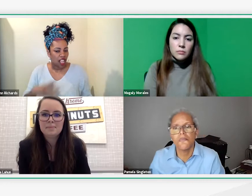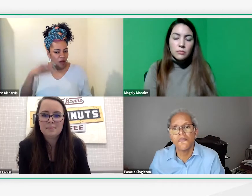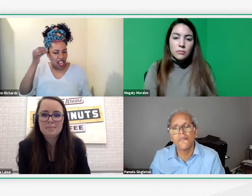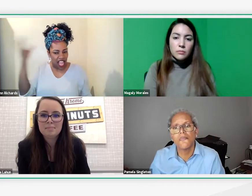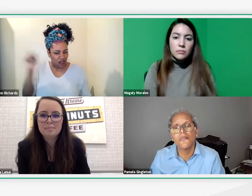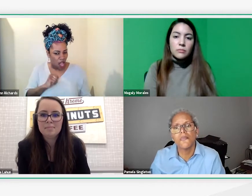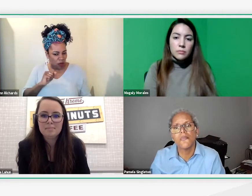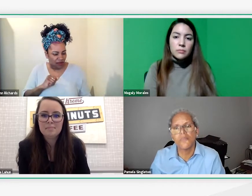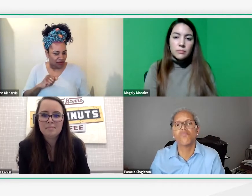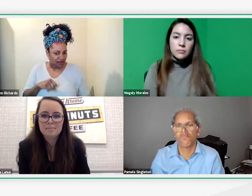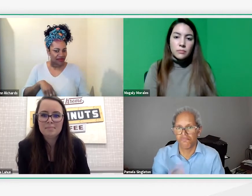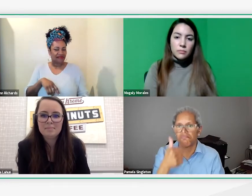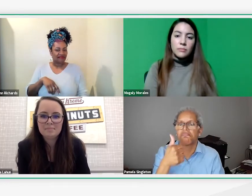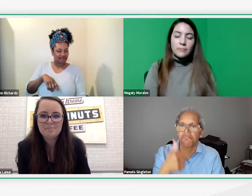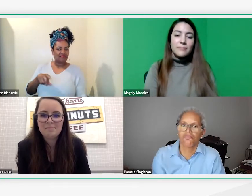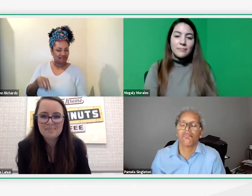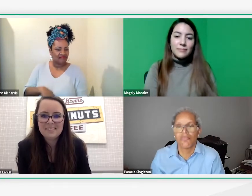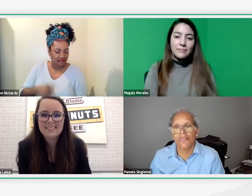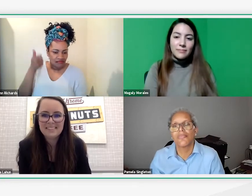of their job, then yes. >>ROXANN RICHARDS: